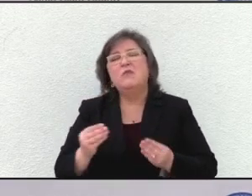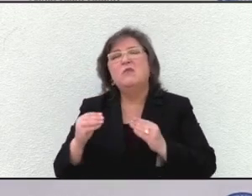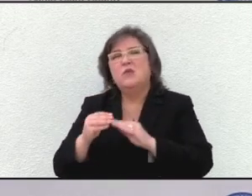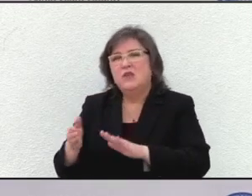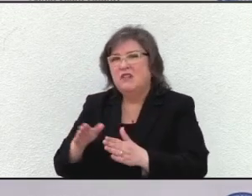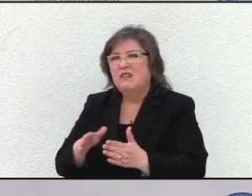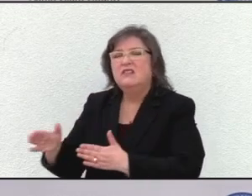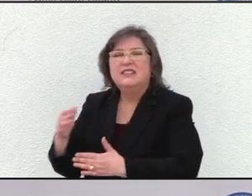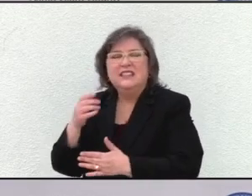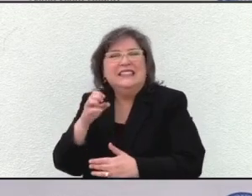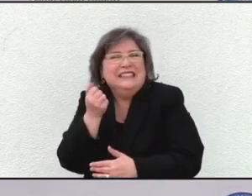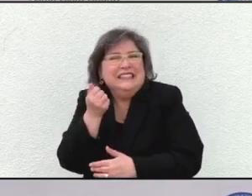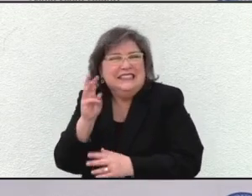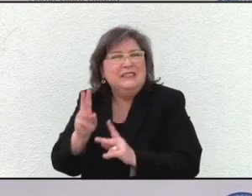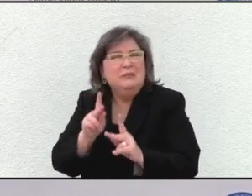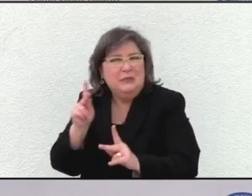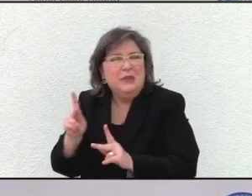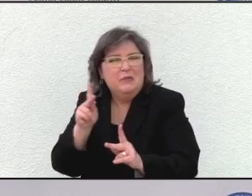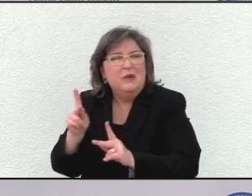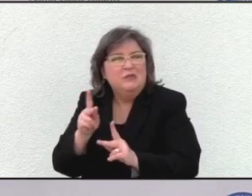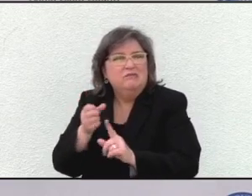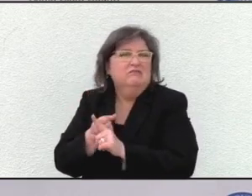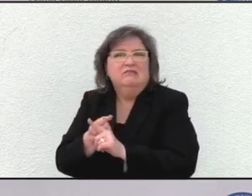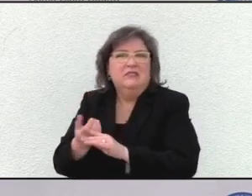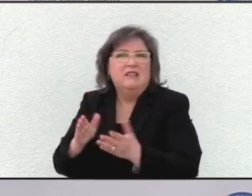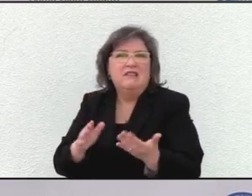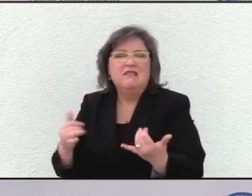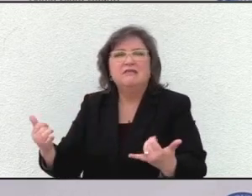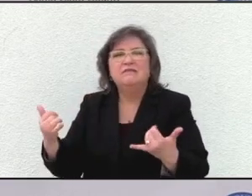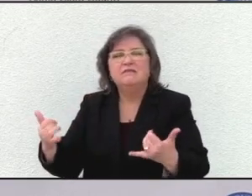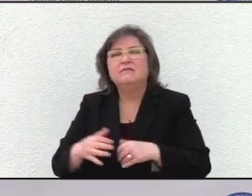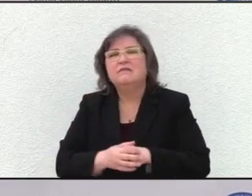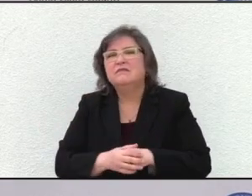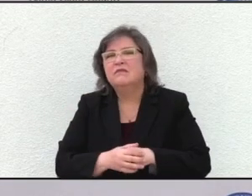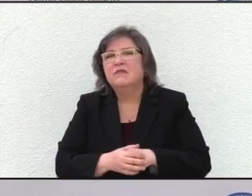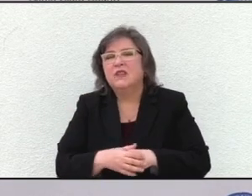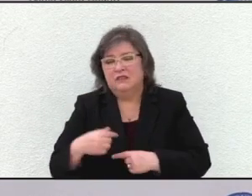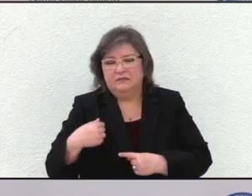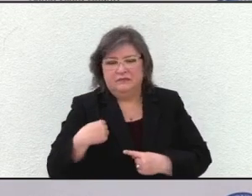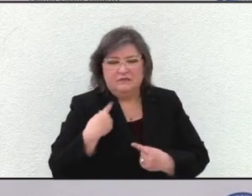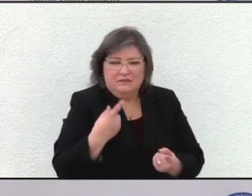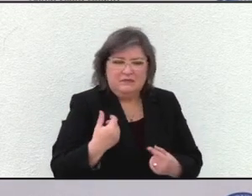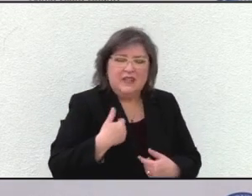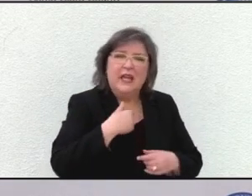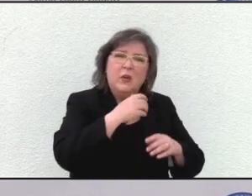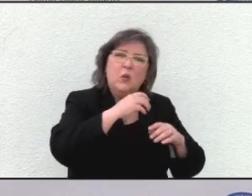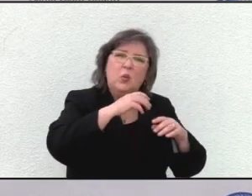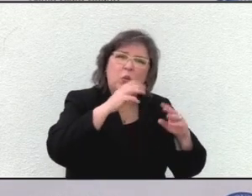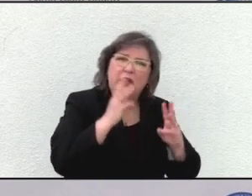the lives of too many county residents and left many others with grief, sorrow, missing